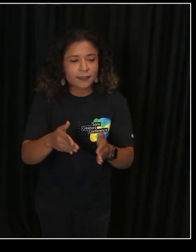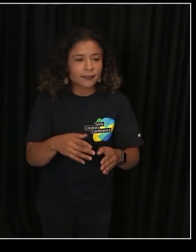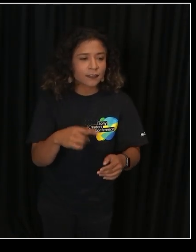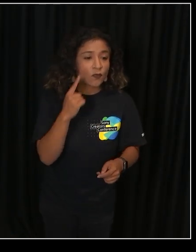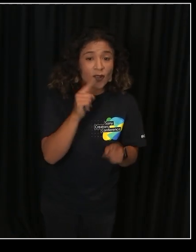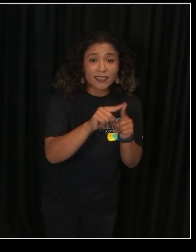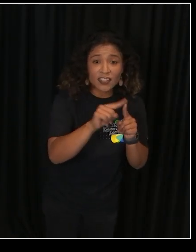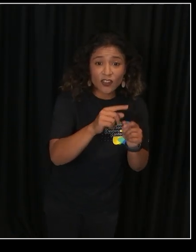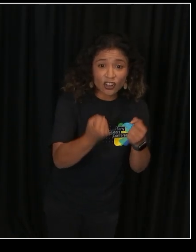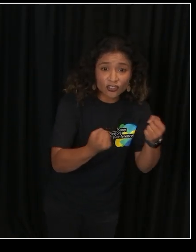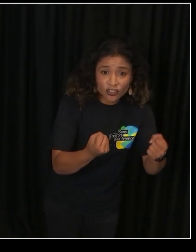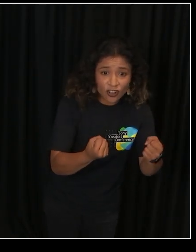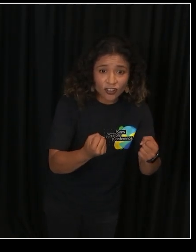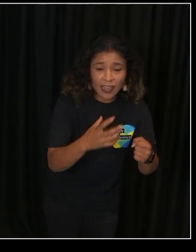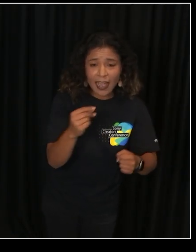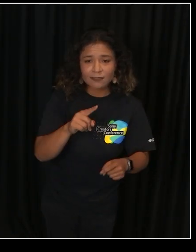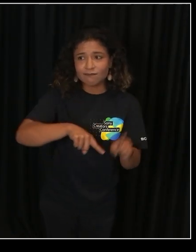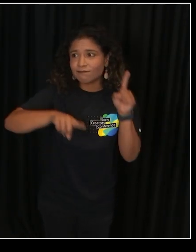much wider range of playing skills.